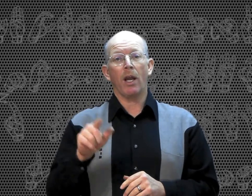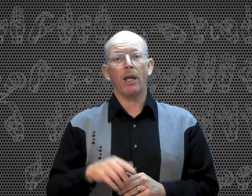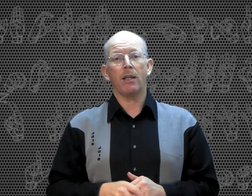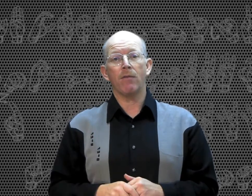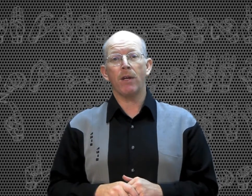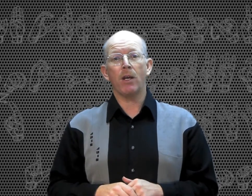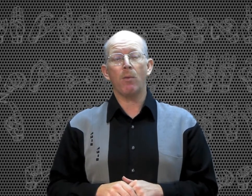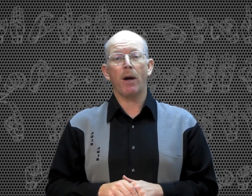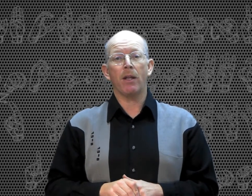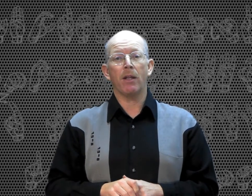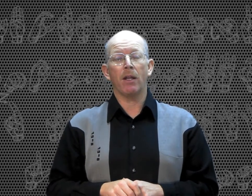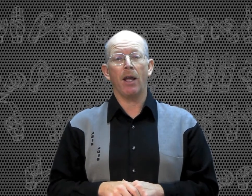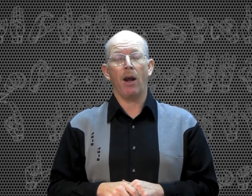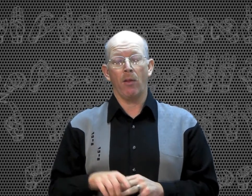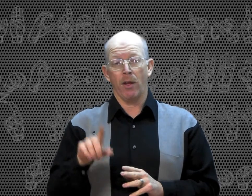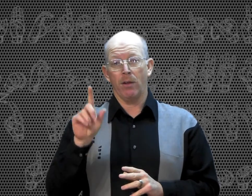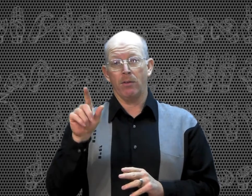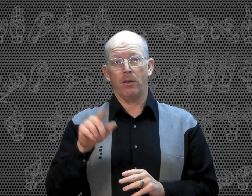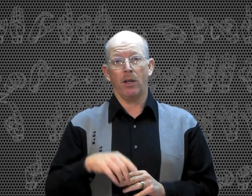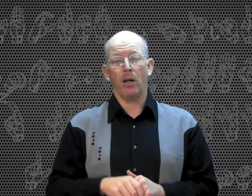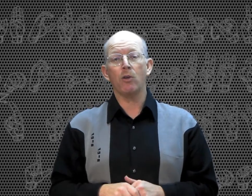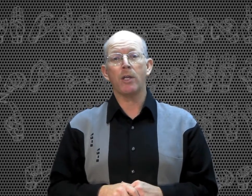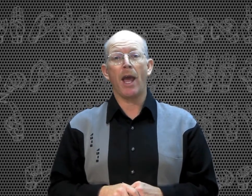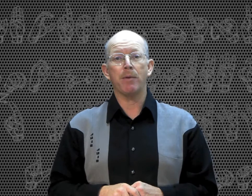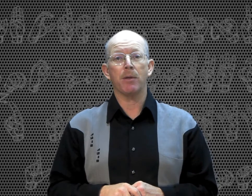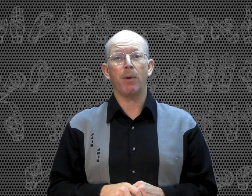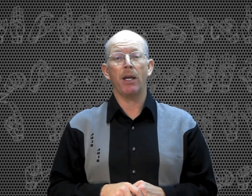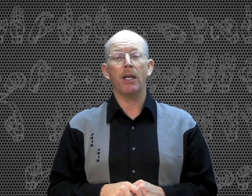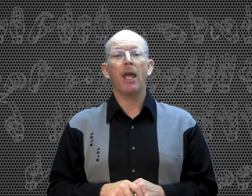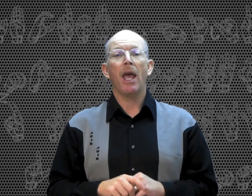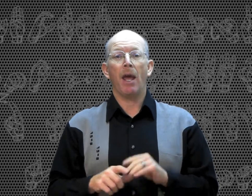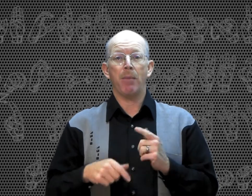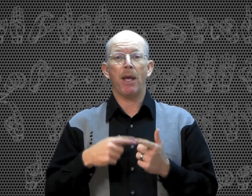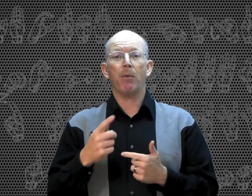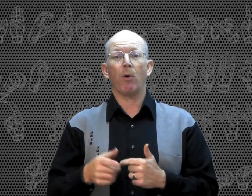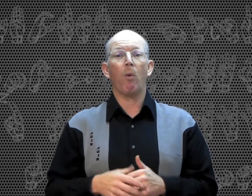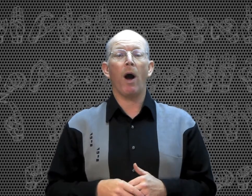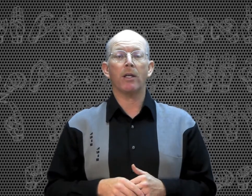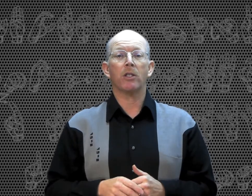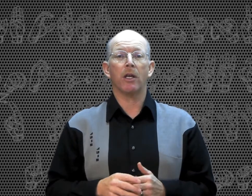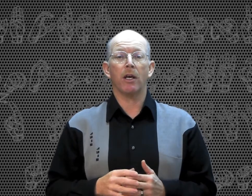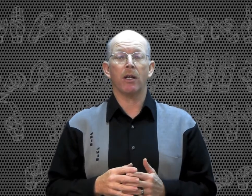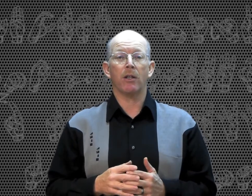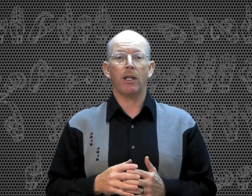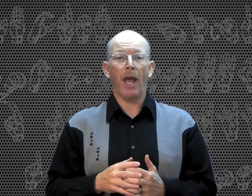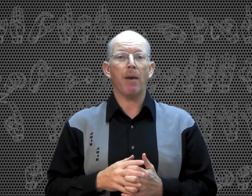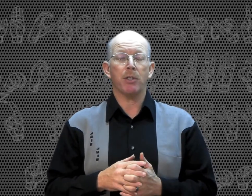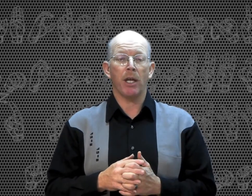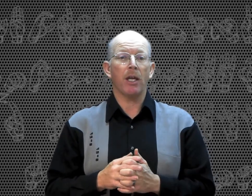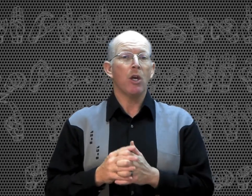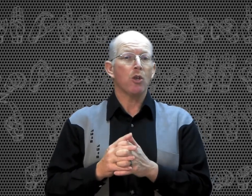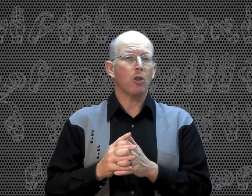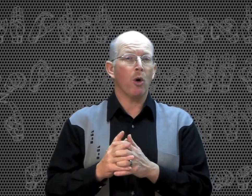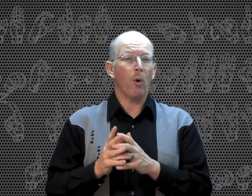you can click the video button...or the Closed Caption button and be able to watch the captioning.